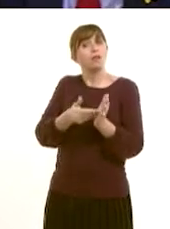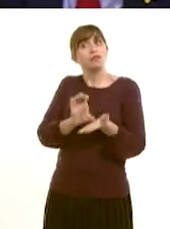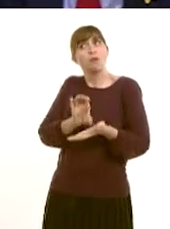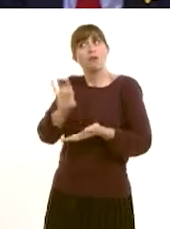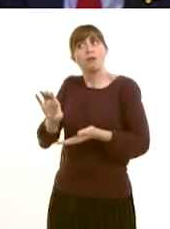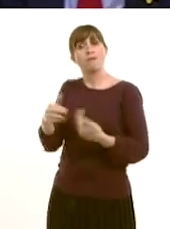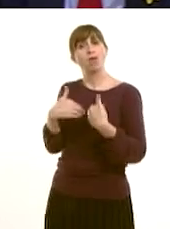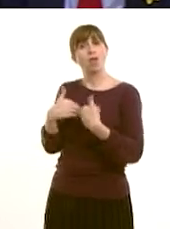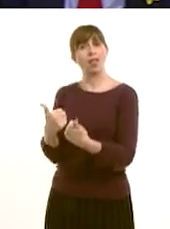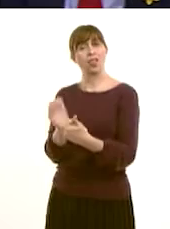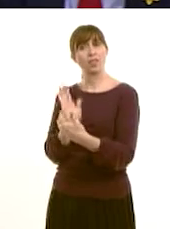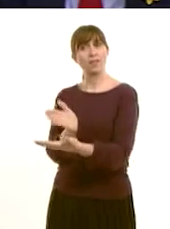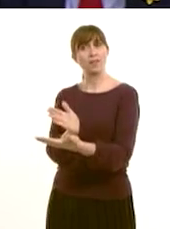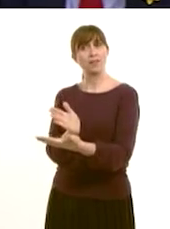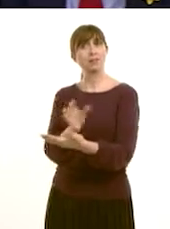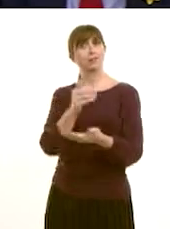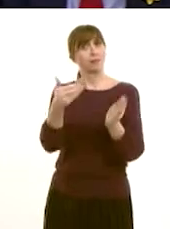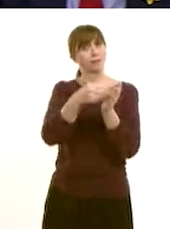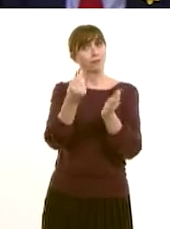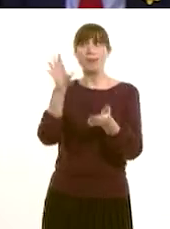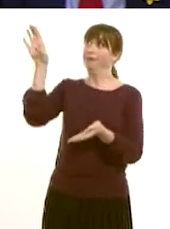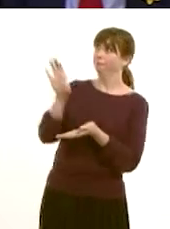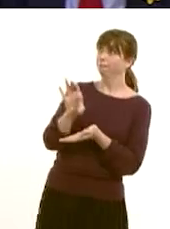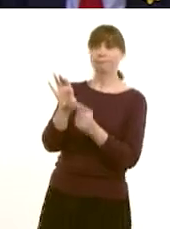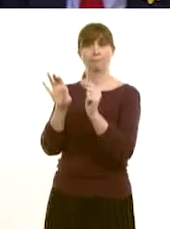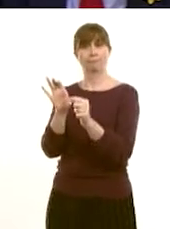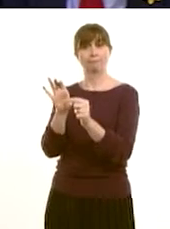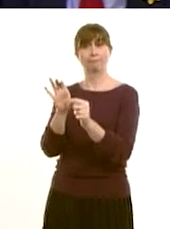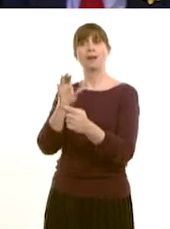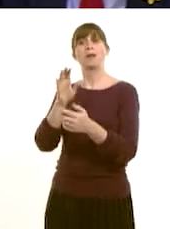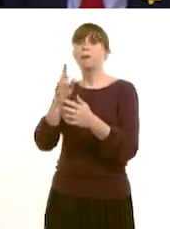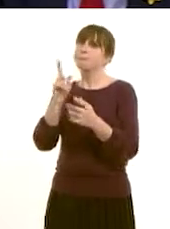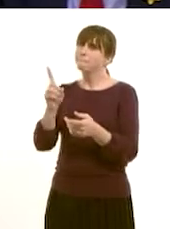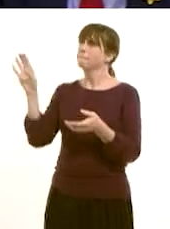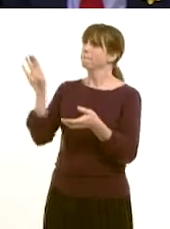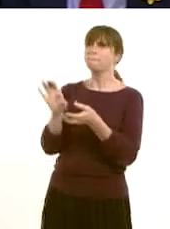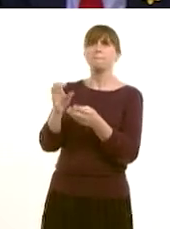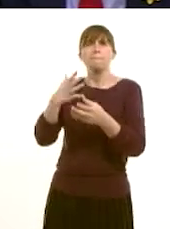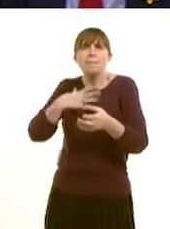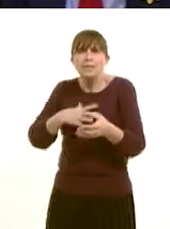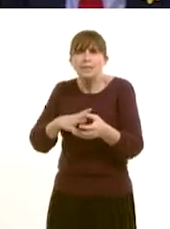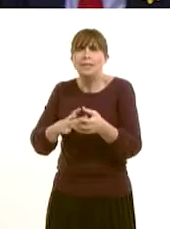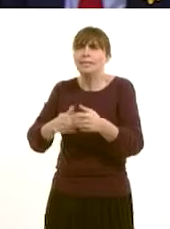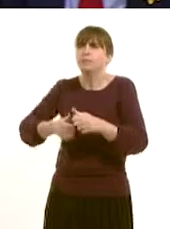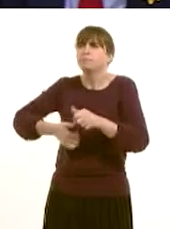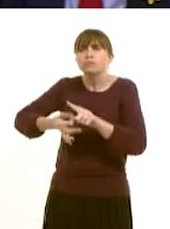and as with schools funding, that will only be worth while if it makes a material difference to the outcome for people.